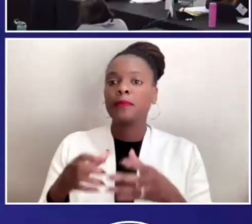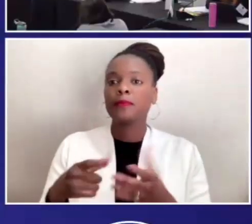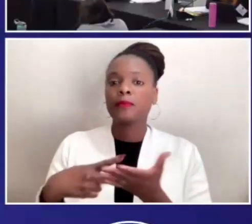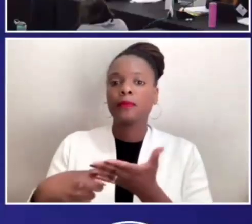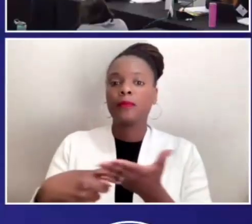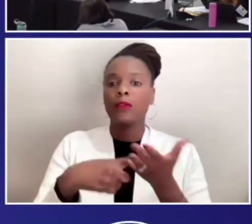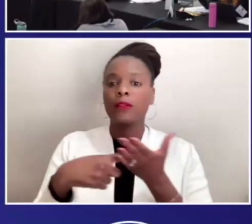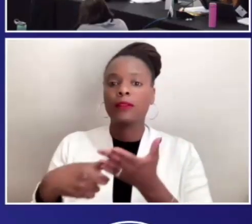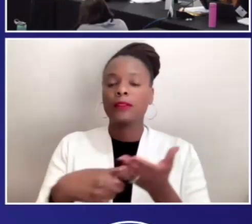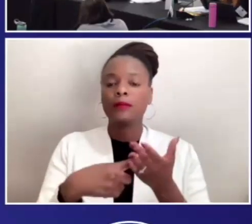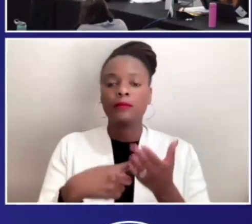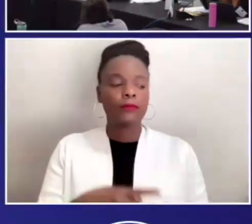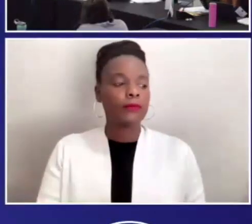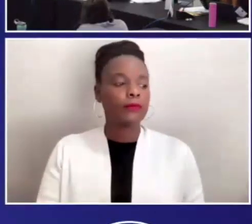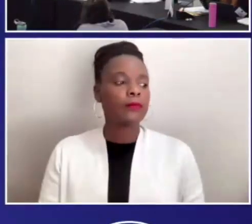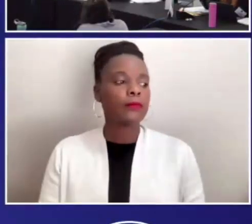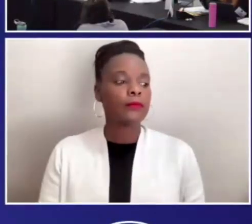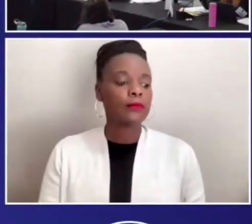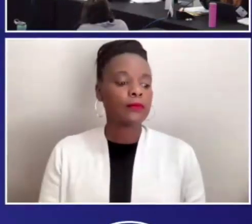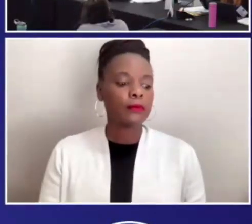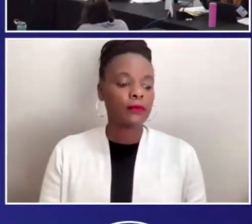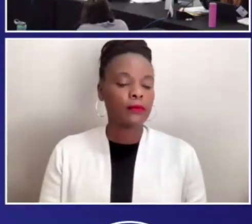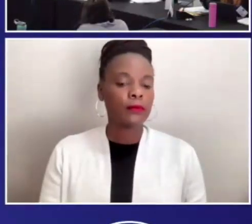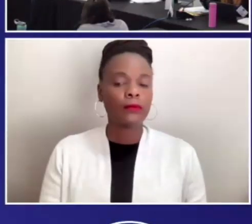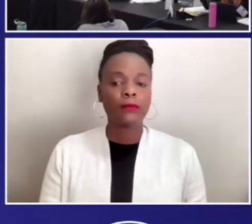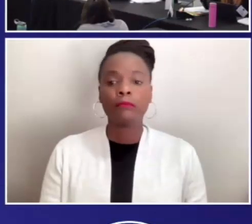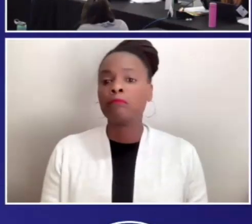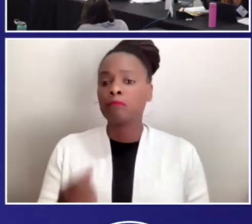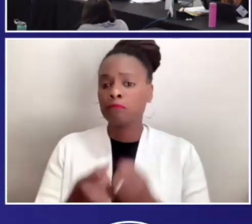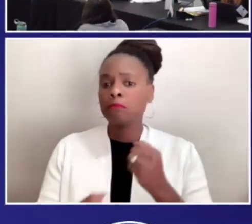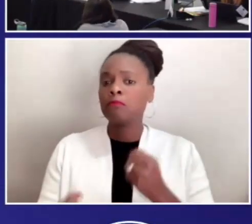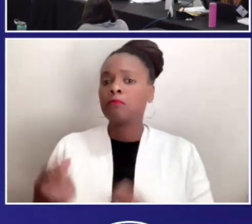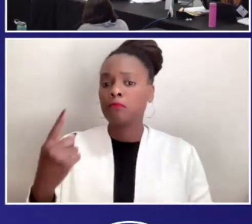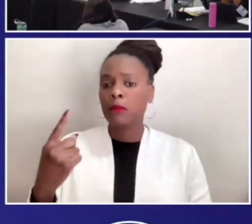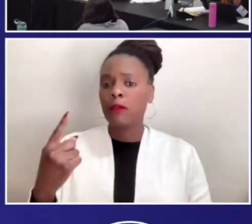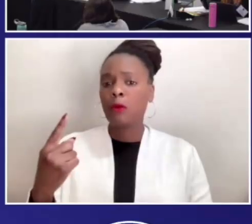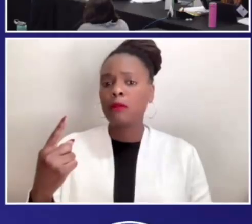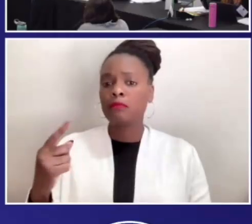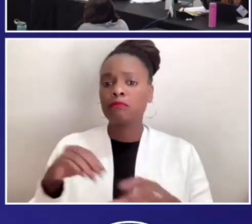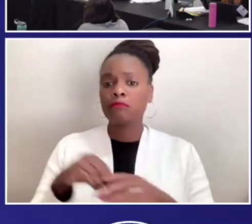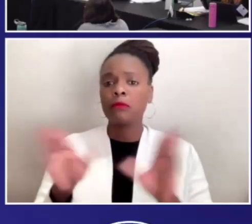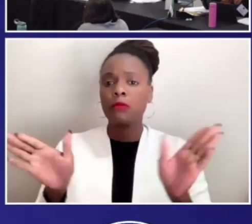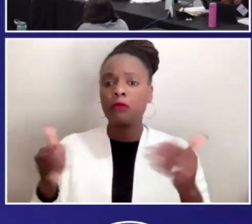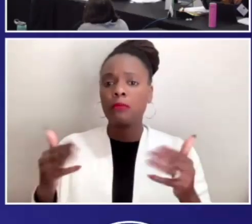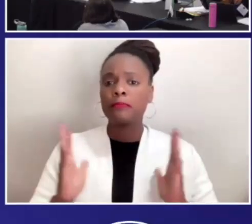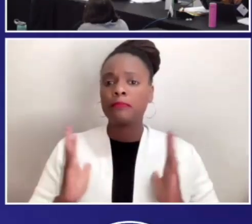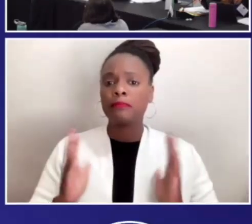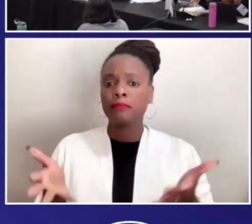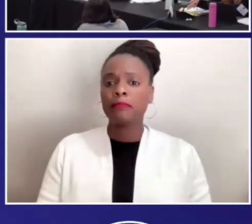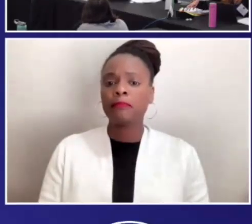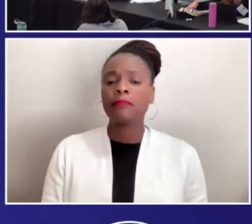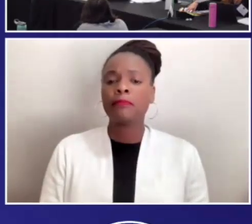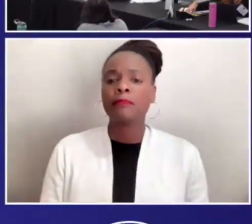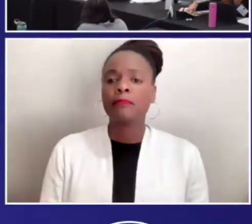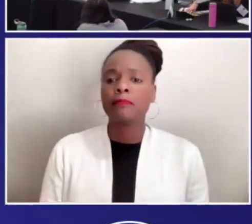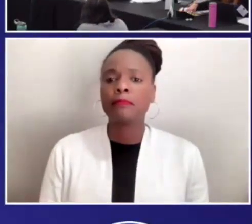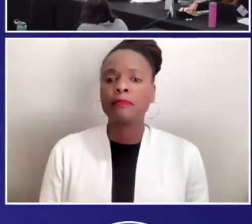Sure. I actually am fine with everybody in the room, yeah. Okay. And about how long do you think